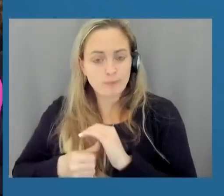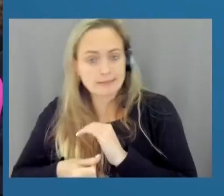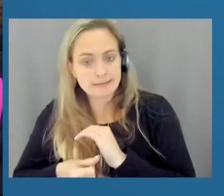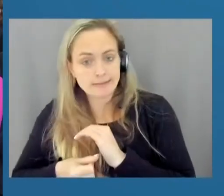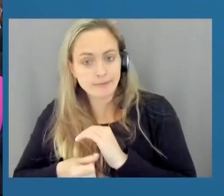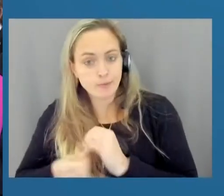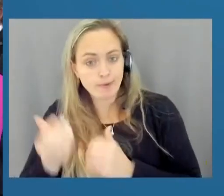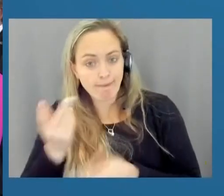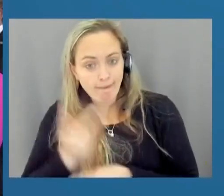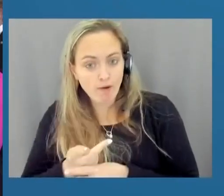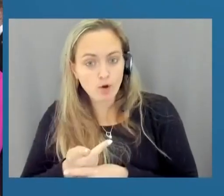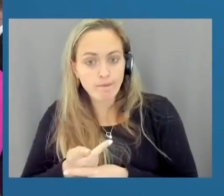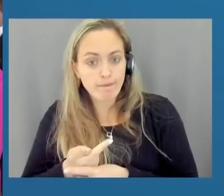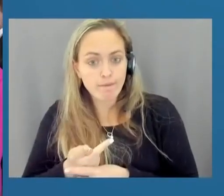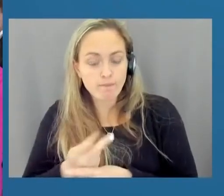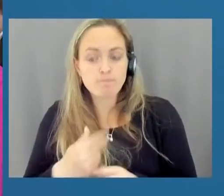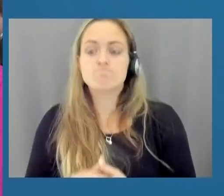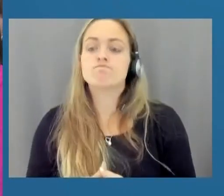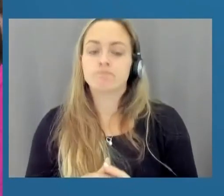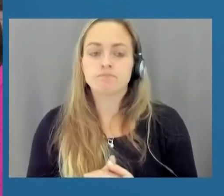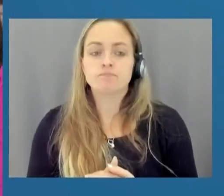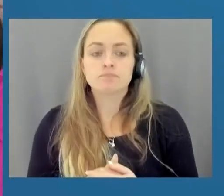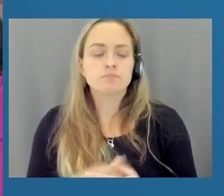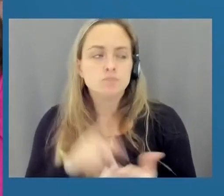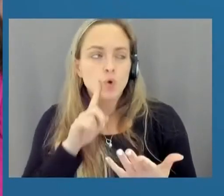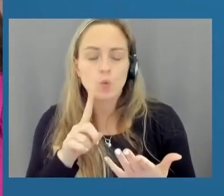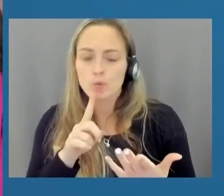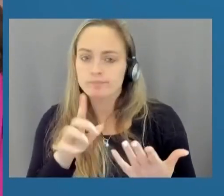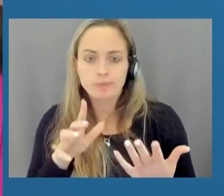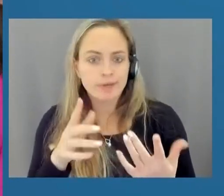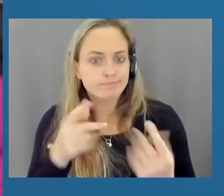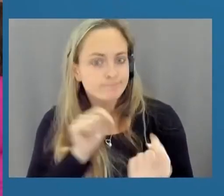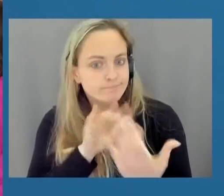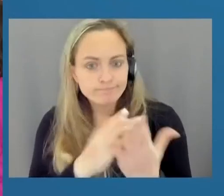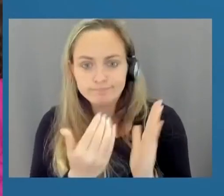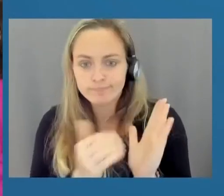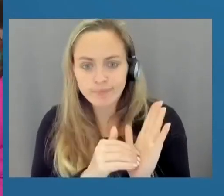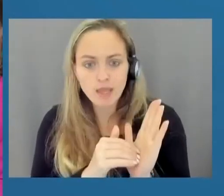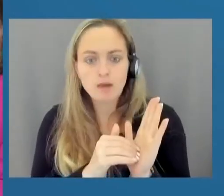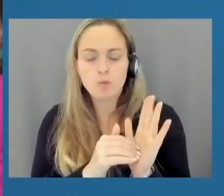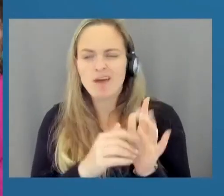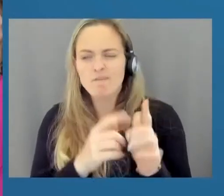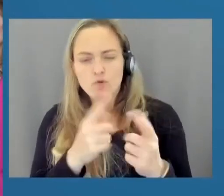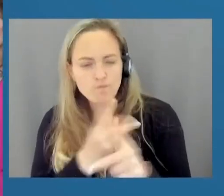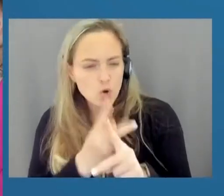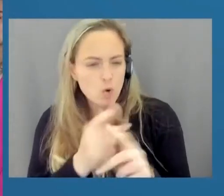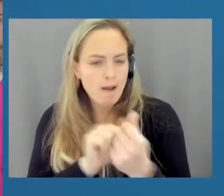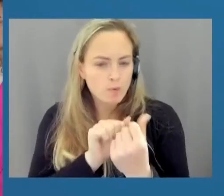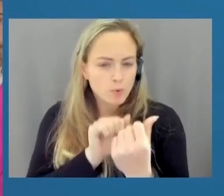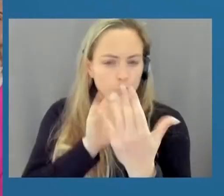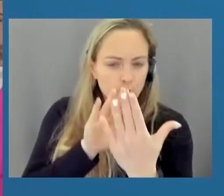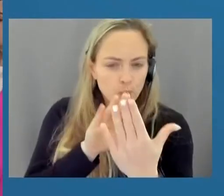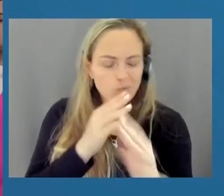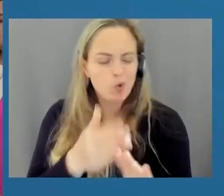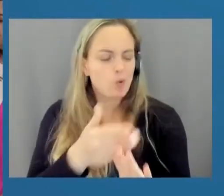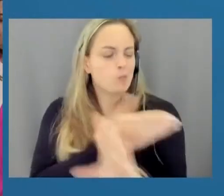And address that and so this is what we have to do. But instead of always being reactive, we're also proactive and that's what today is all about.